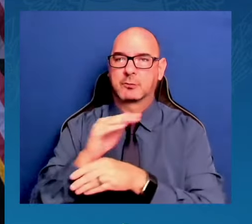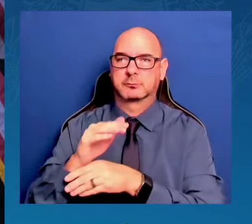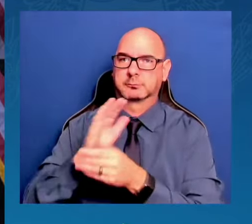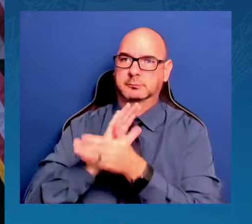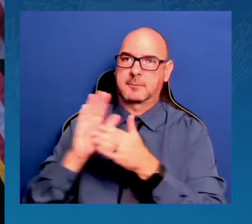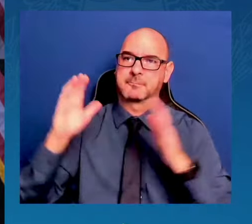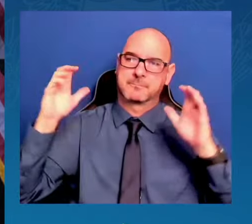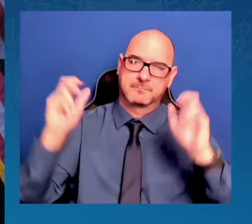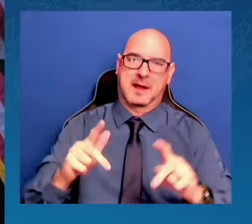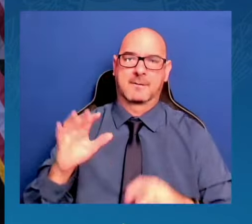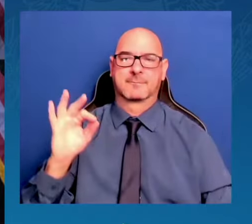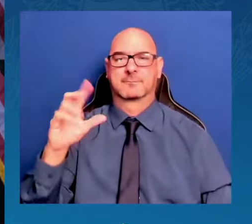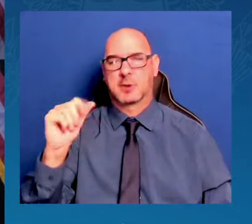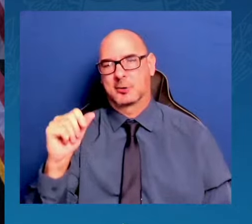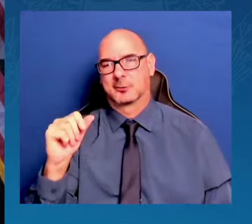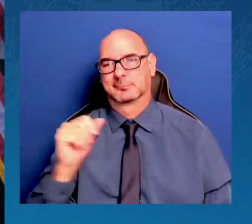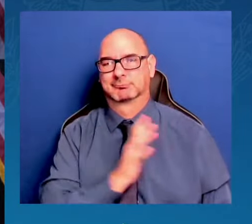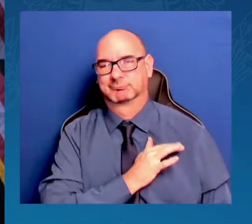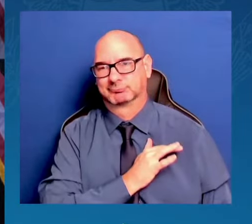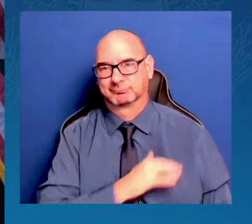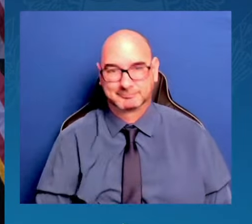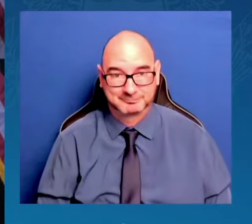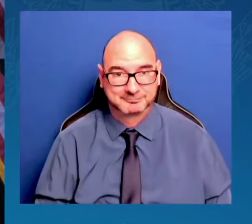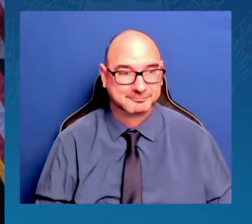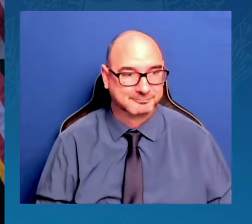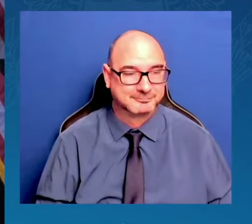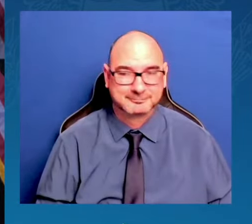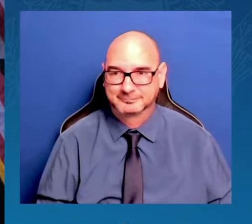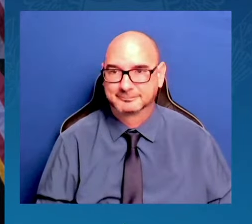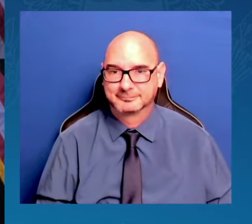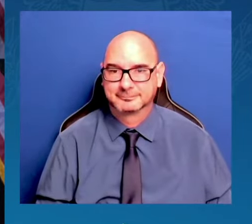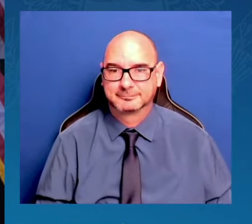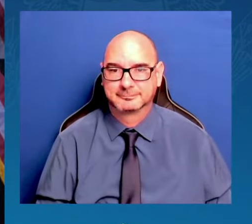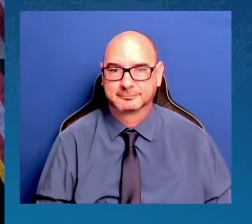Audience Member: Tallahassee. The Vice President: And Tallahassee in the house.